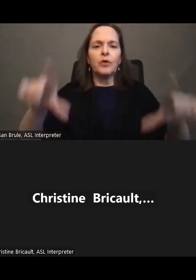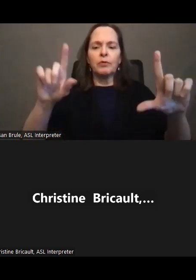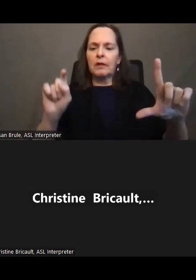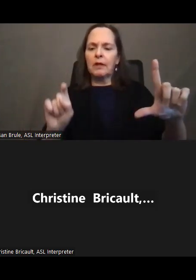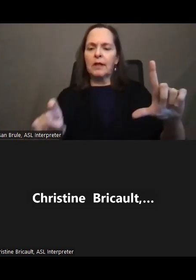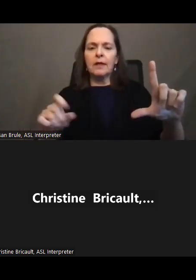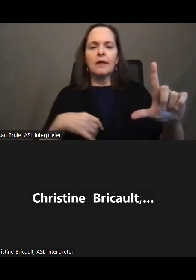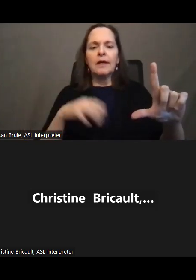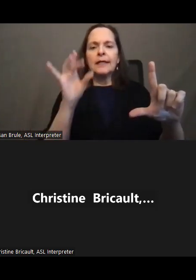are blind.